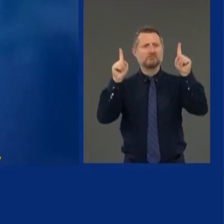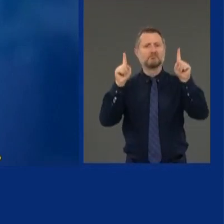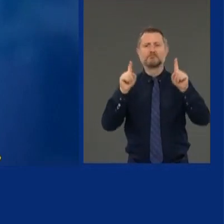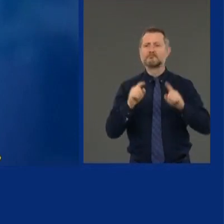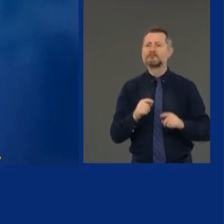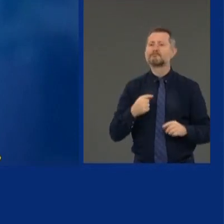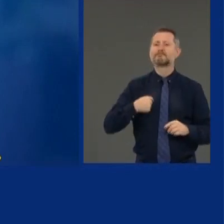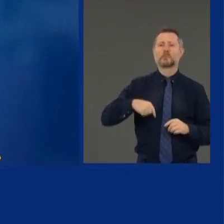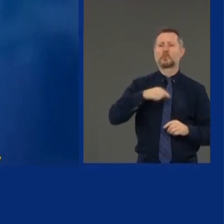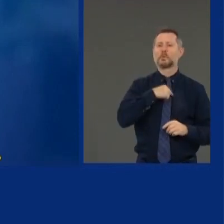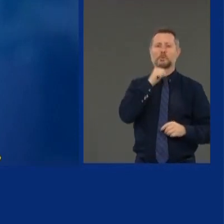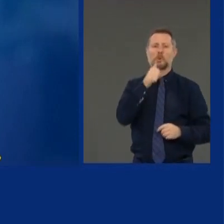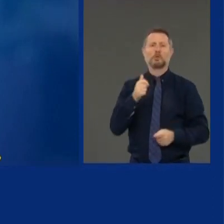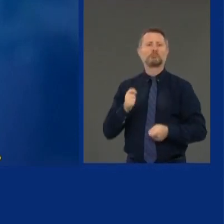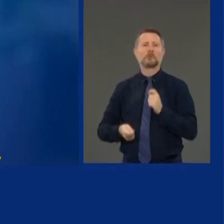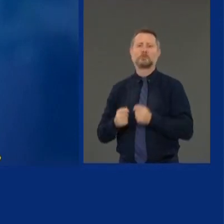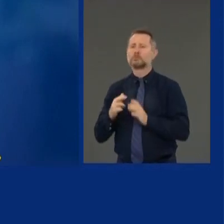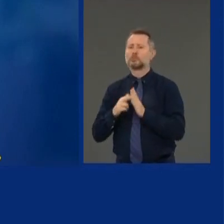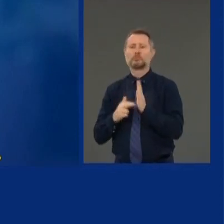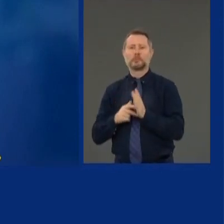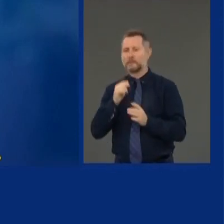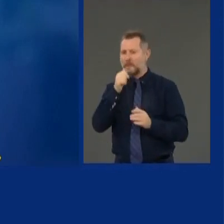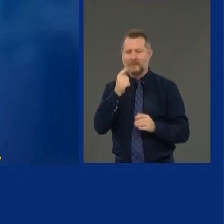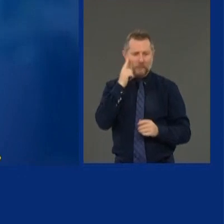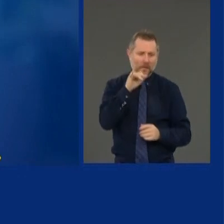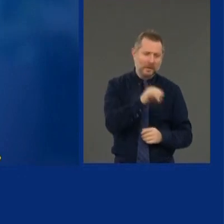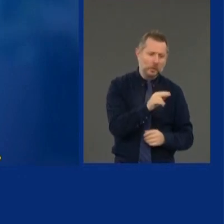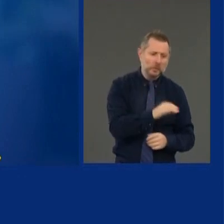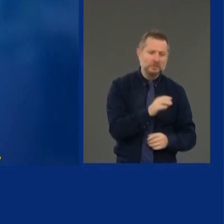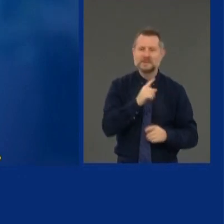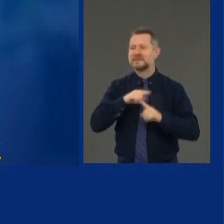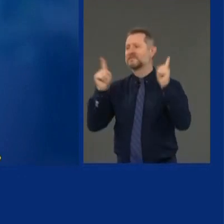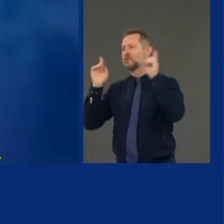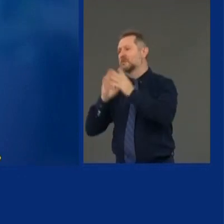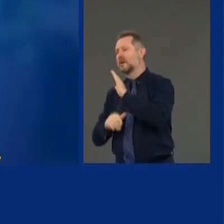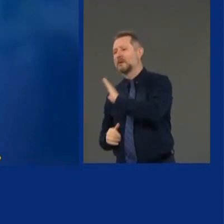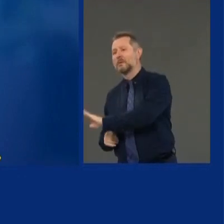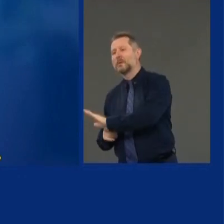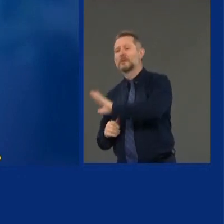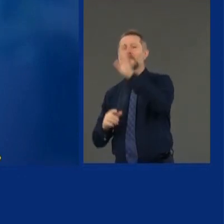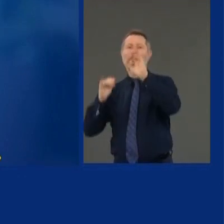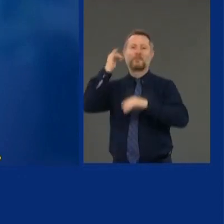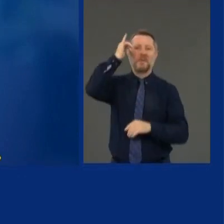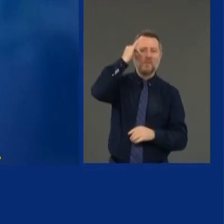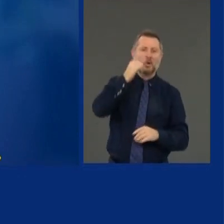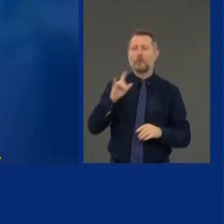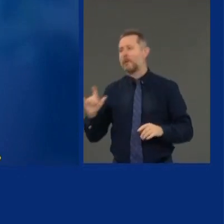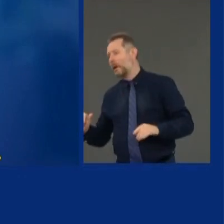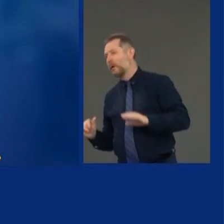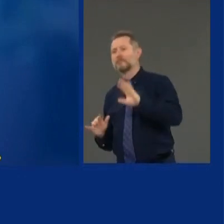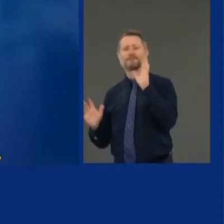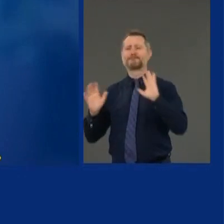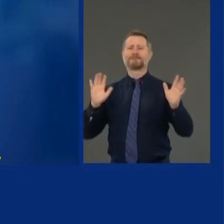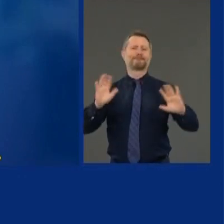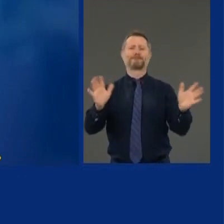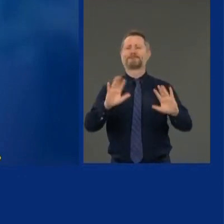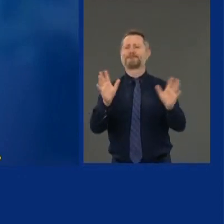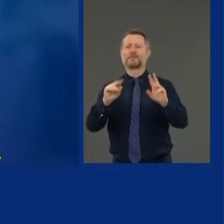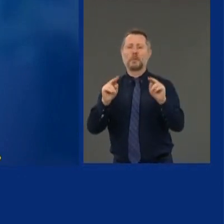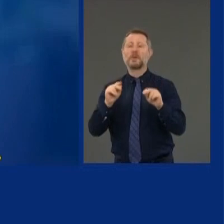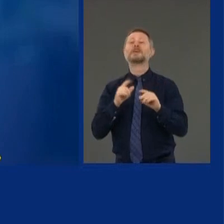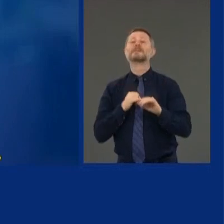ACCURATE AND EFFECTIVE.